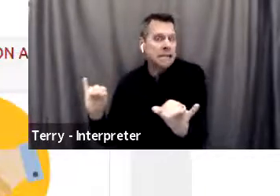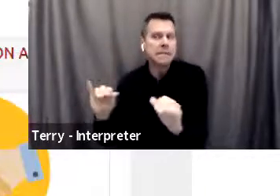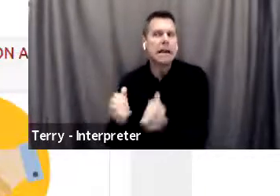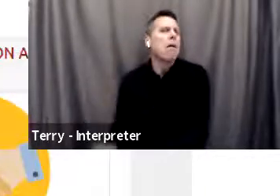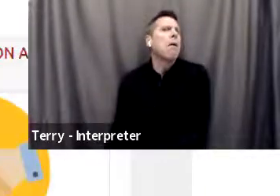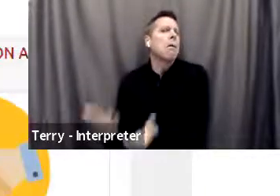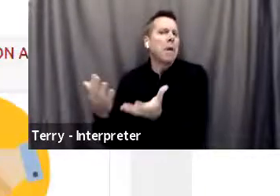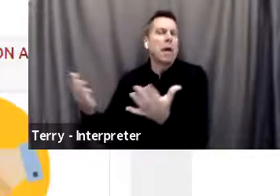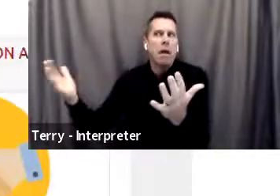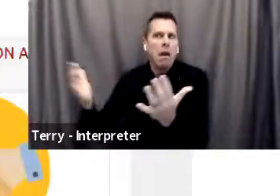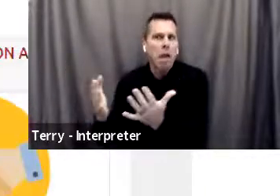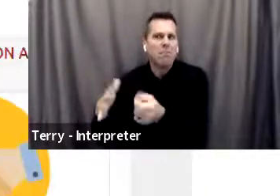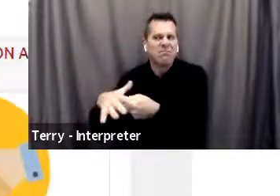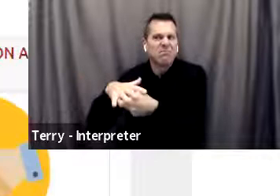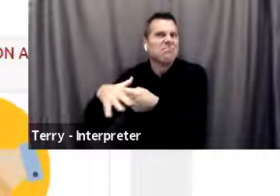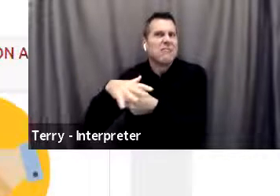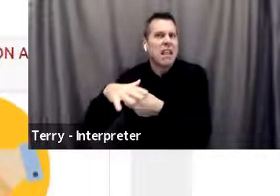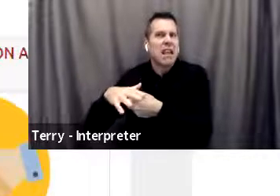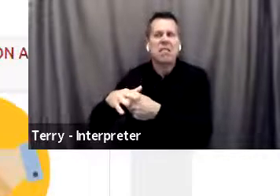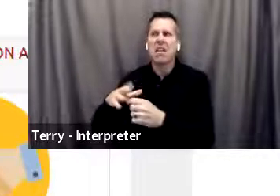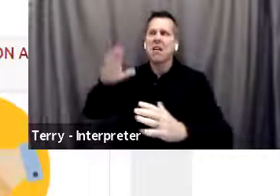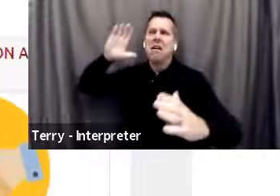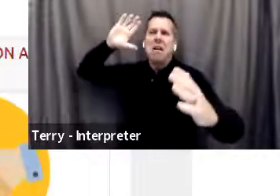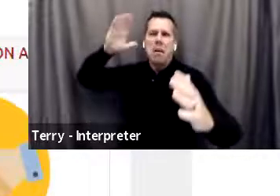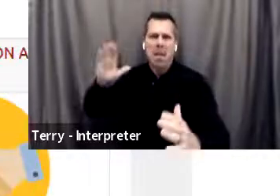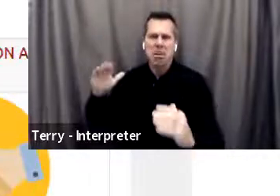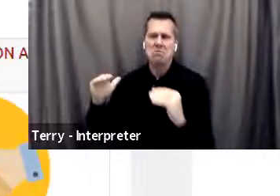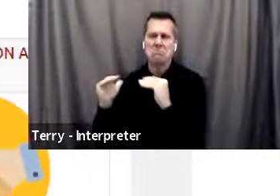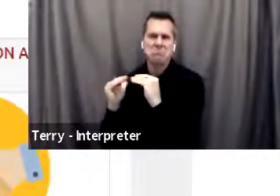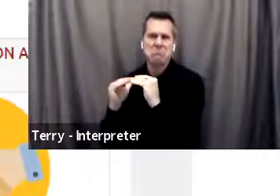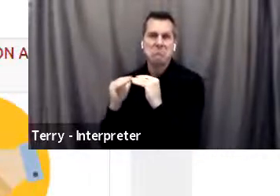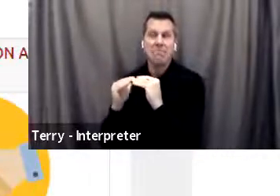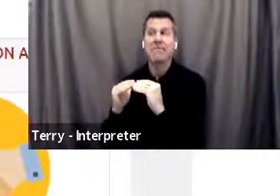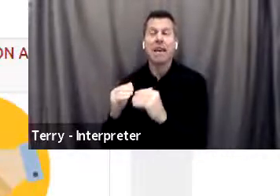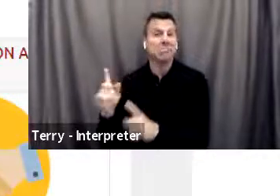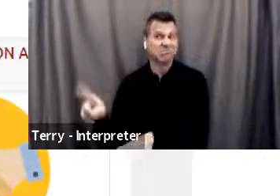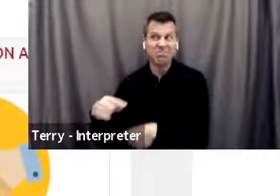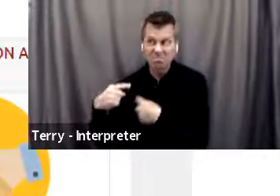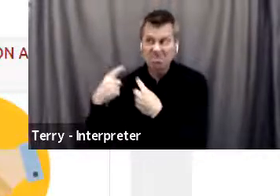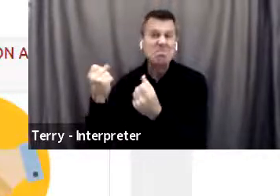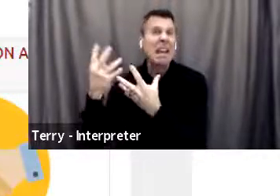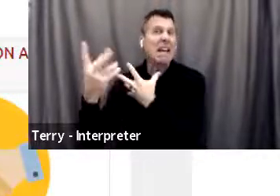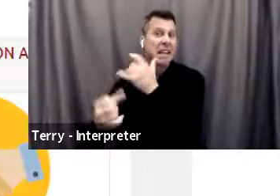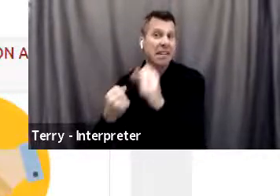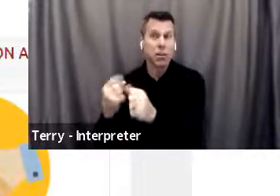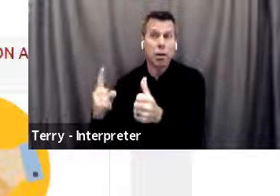looked at colleges that had long standing First Year Experience programs. And then we even went out of state and looked at some